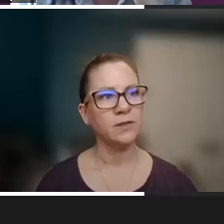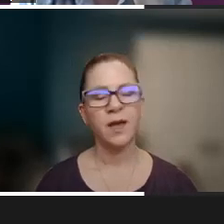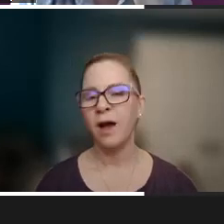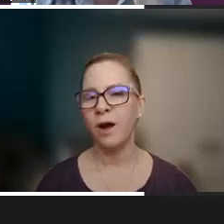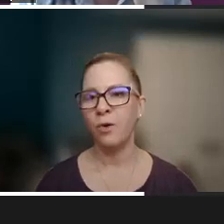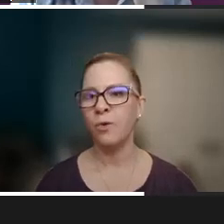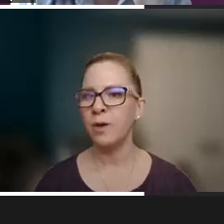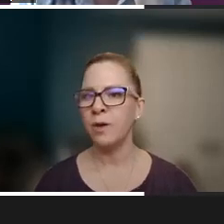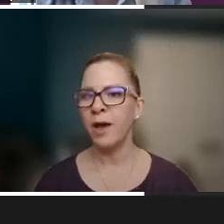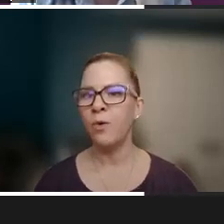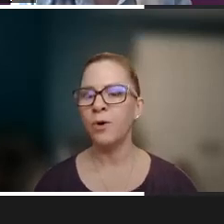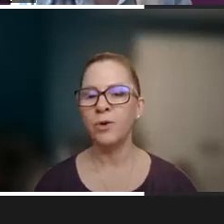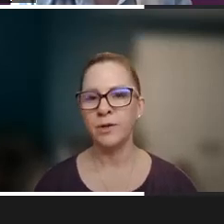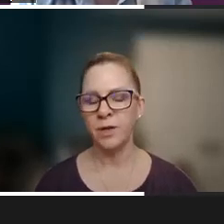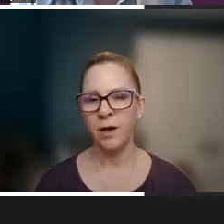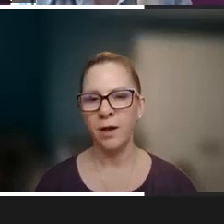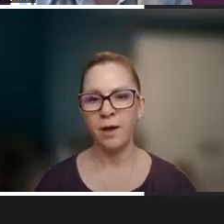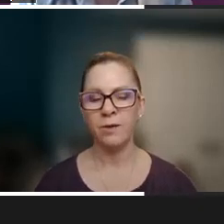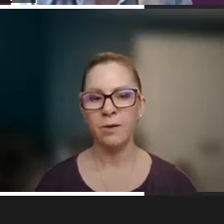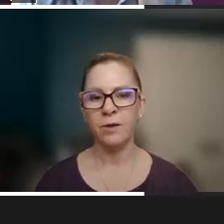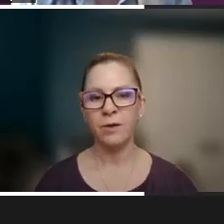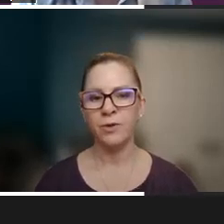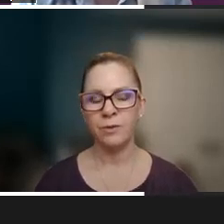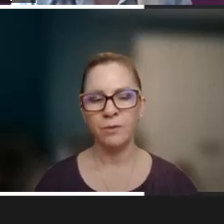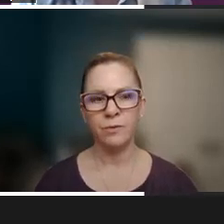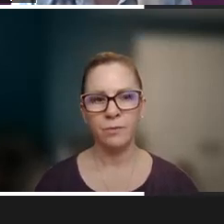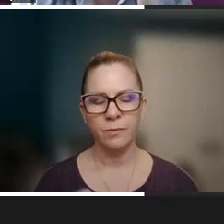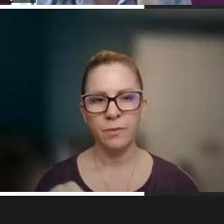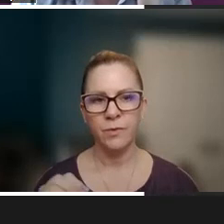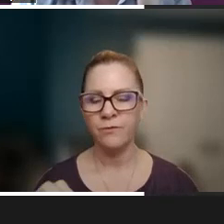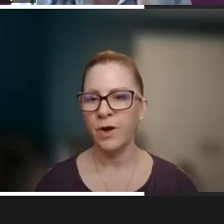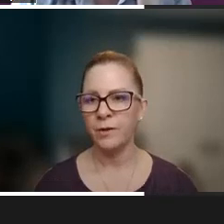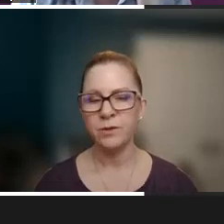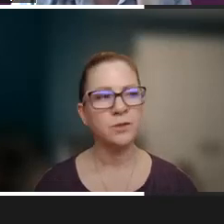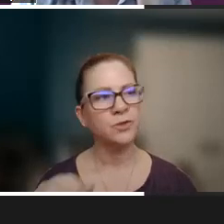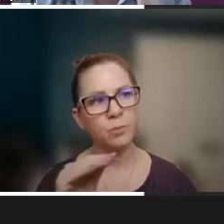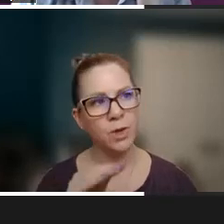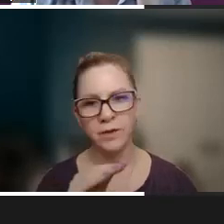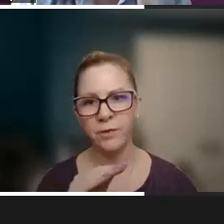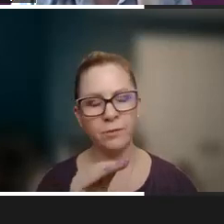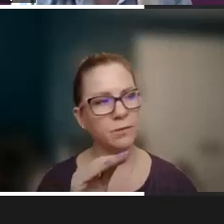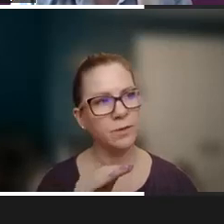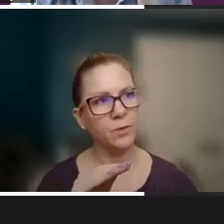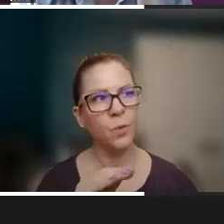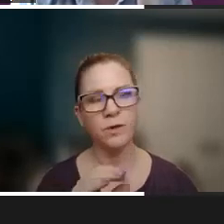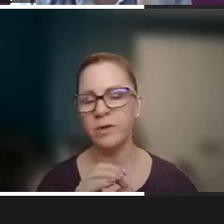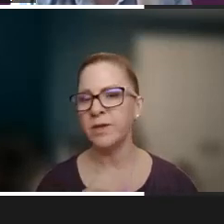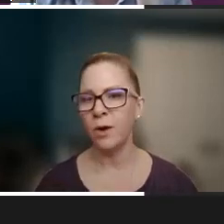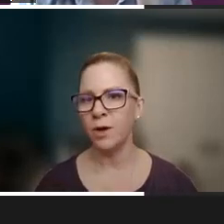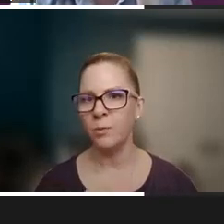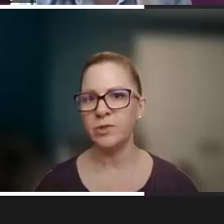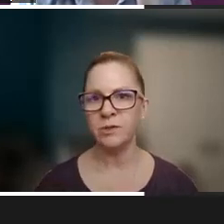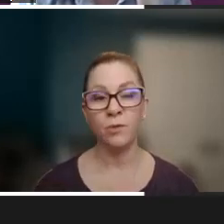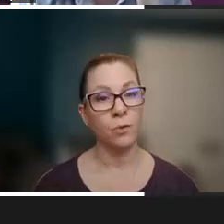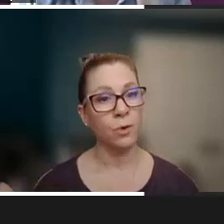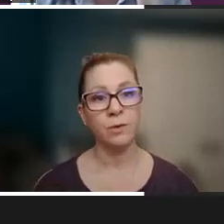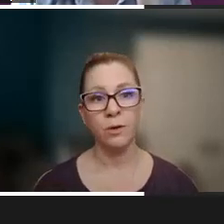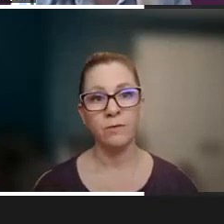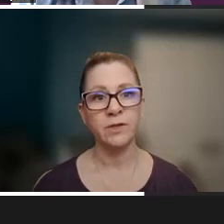ASK HOW ARE YOU GOING TO TIE THE FUNDS TO MEET ONE OF THESE OUTCOMES, OR ALL OF THESE